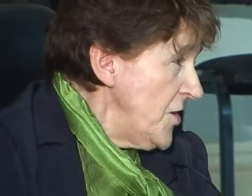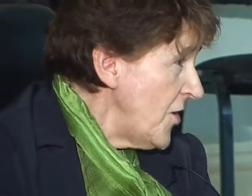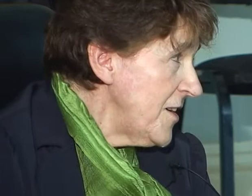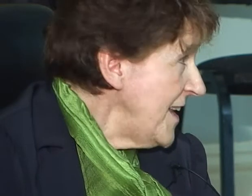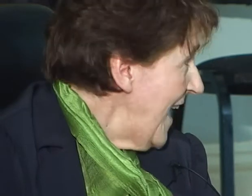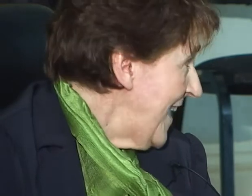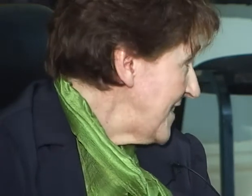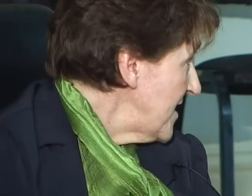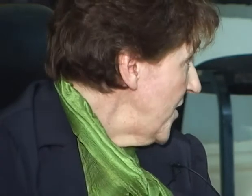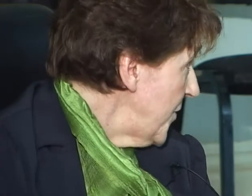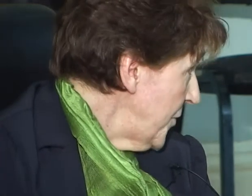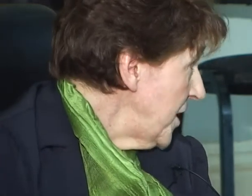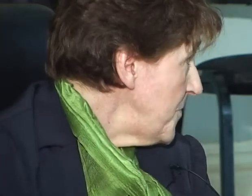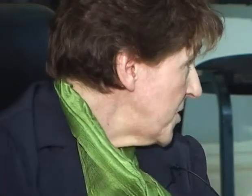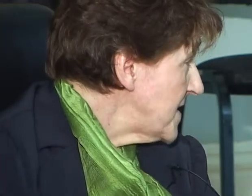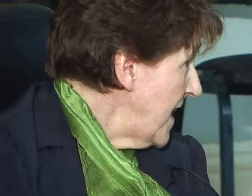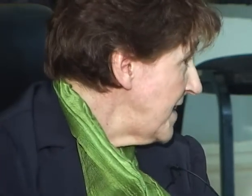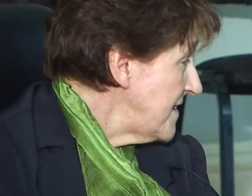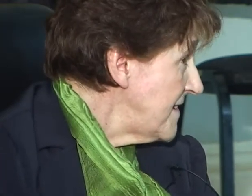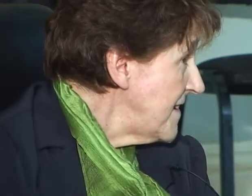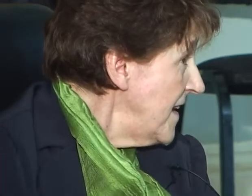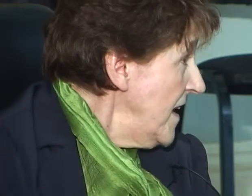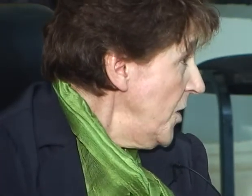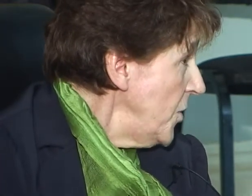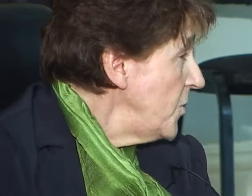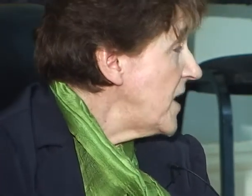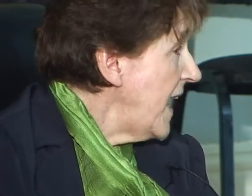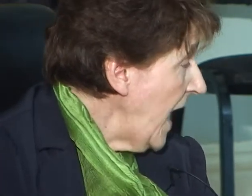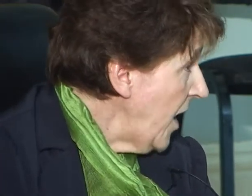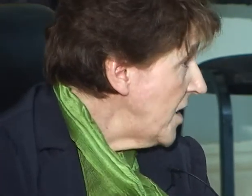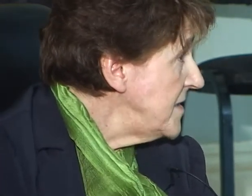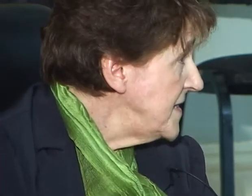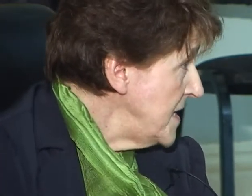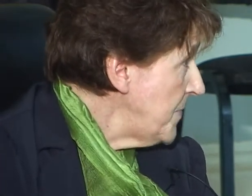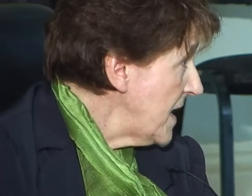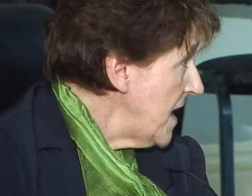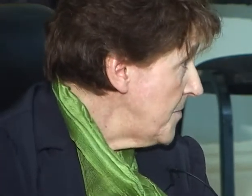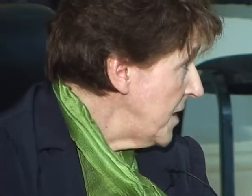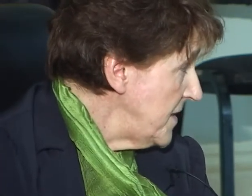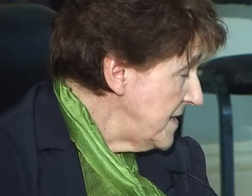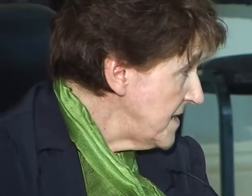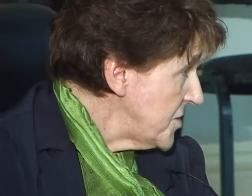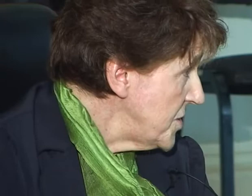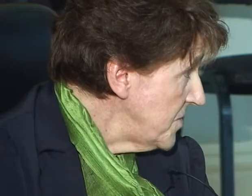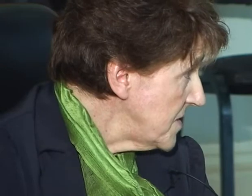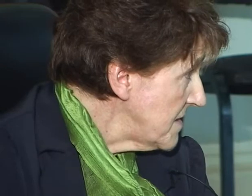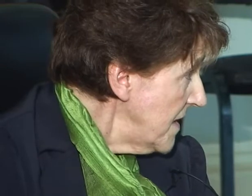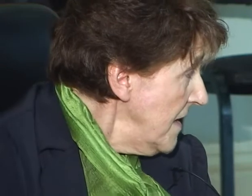You're looking at 30% who care deeply about these issues.